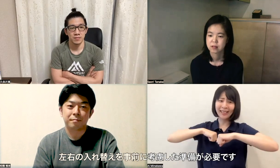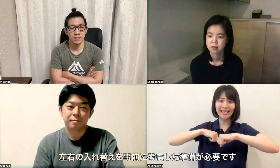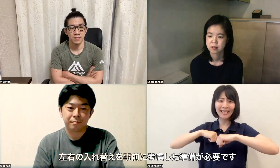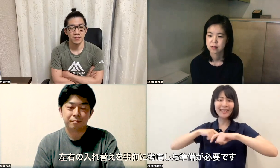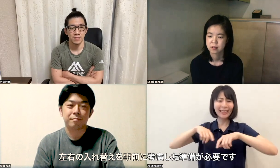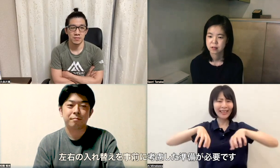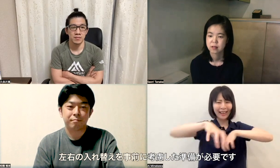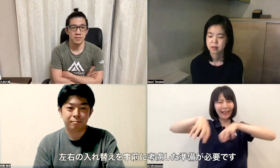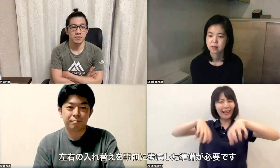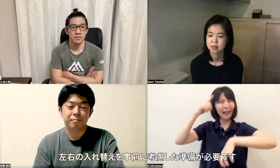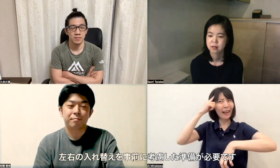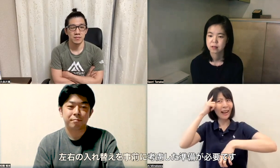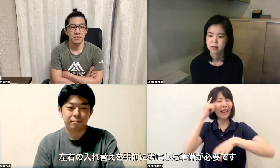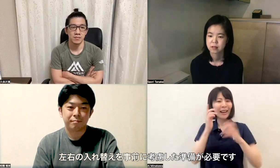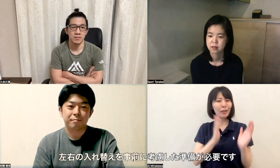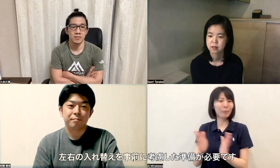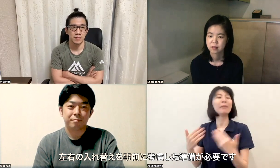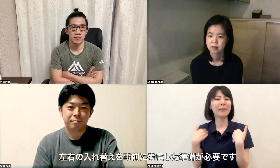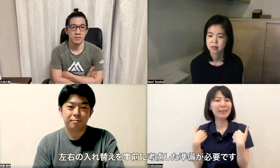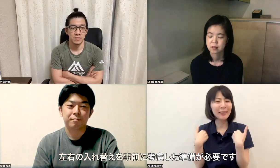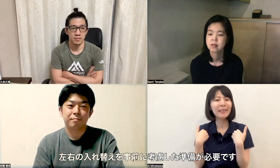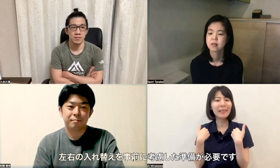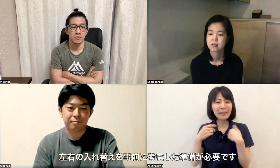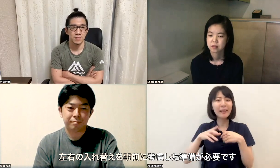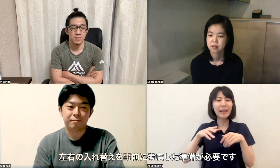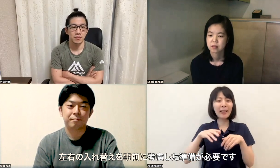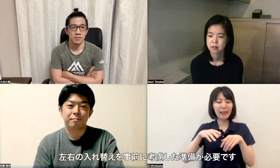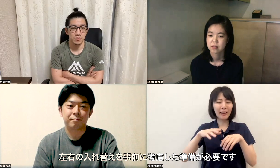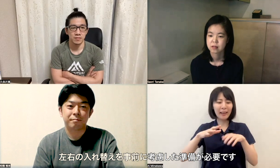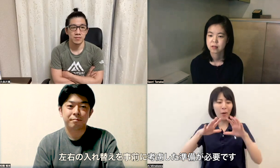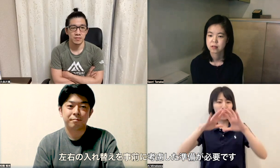so we must prepare to consider the swapping.